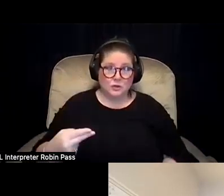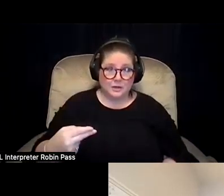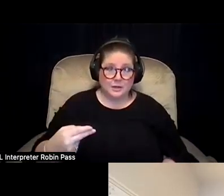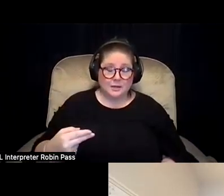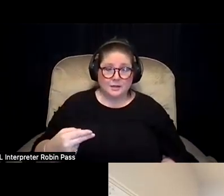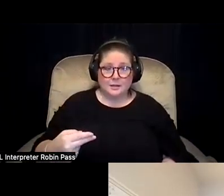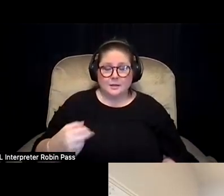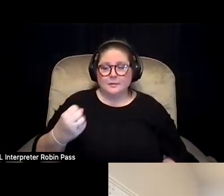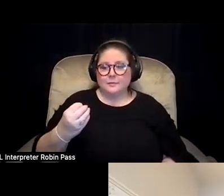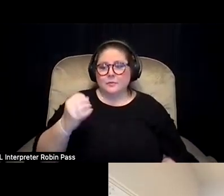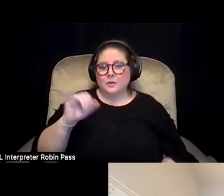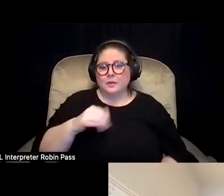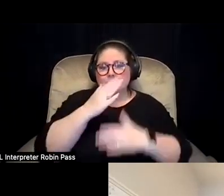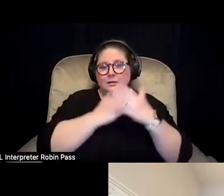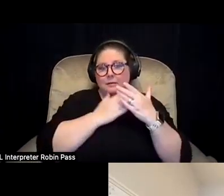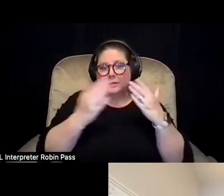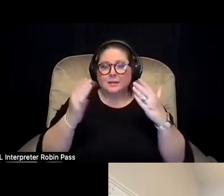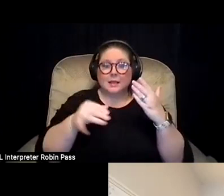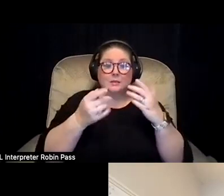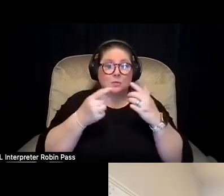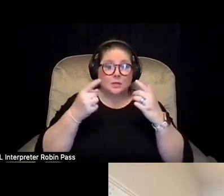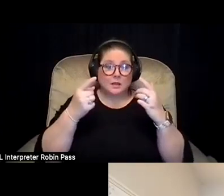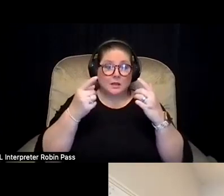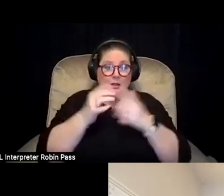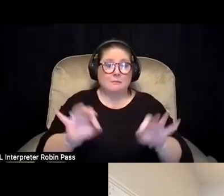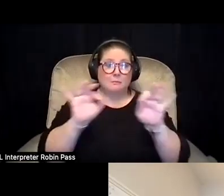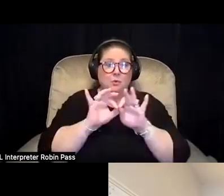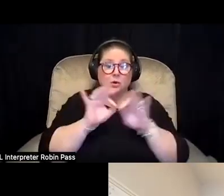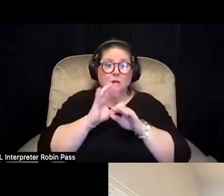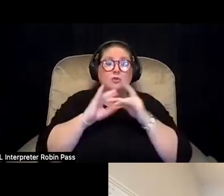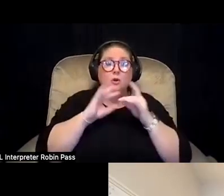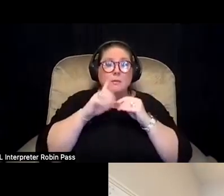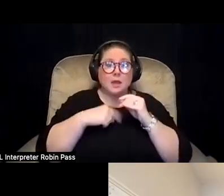um that's what's important in in talking about the history and uplifting what happens